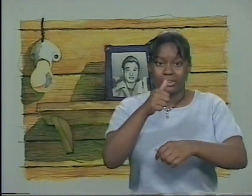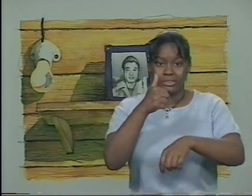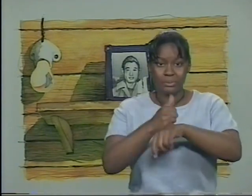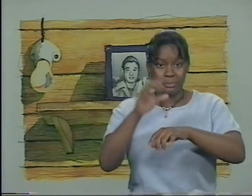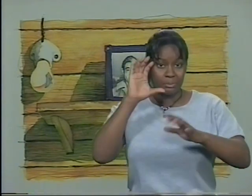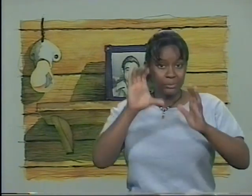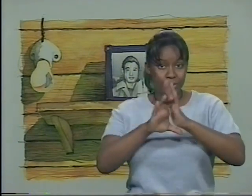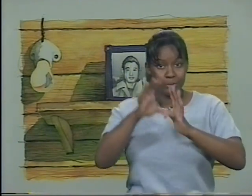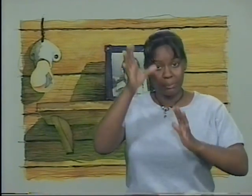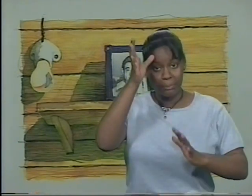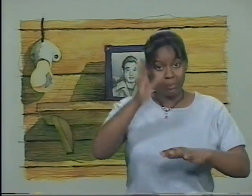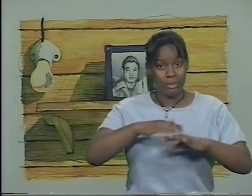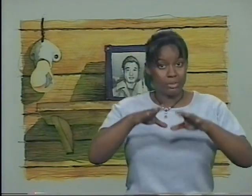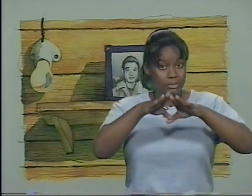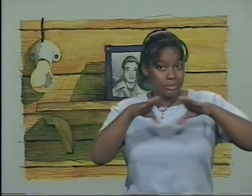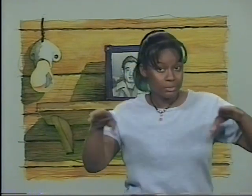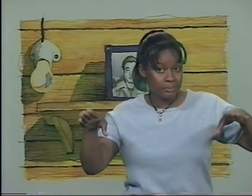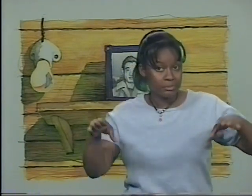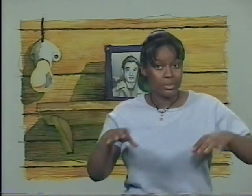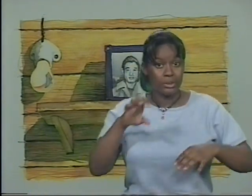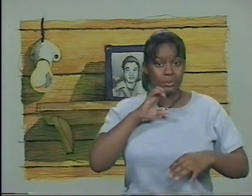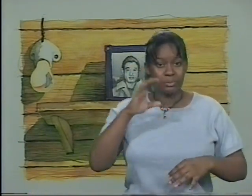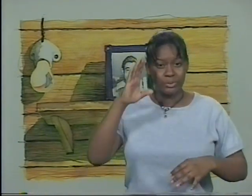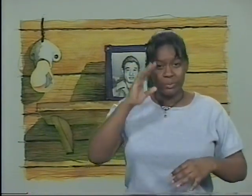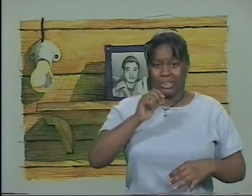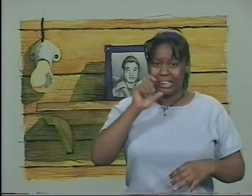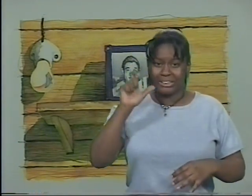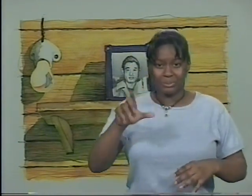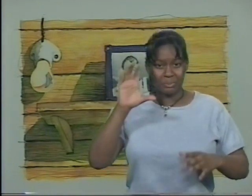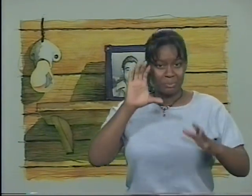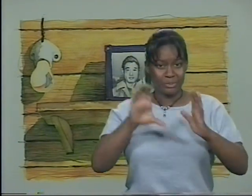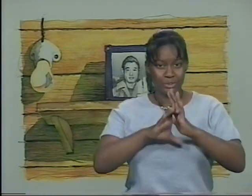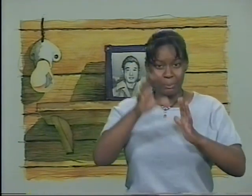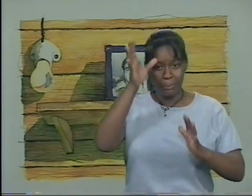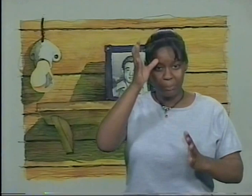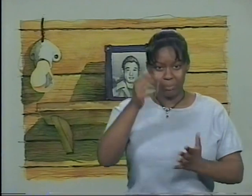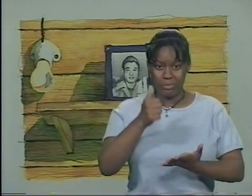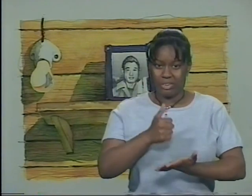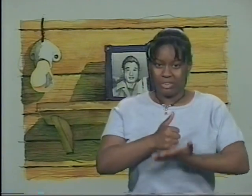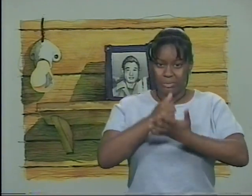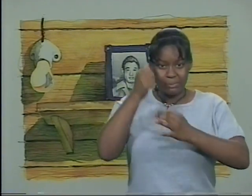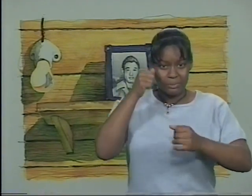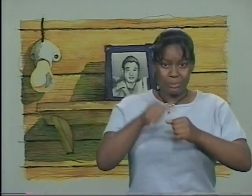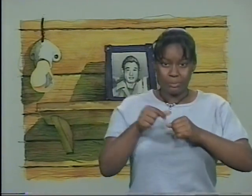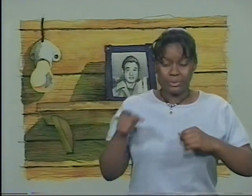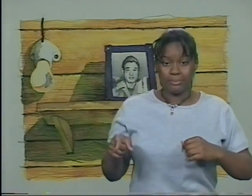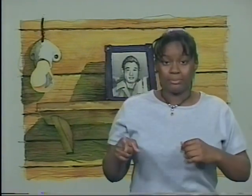The first thing Mama put on the shelf was a photo of Papa. But Emi knew she didn't need a photo of Papa to